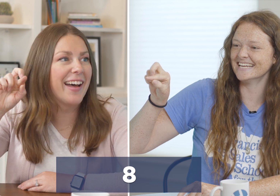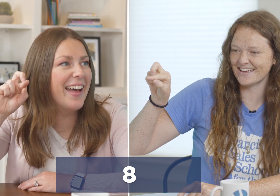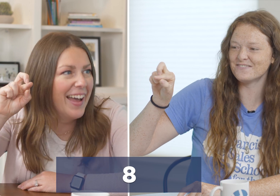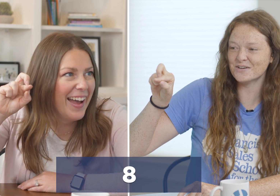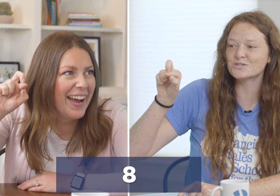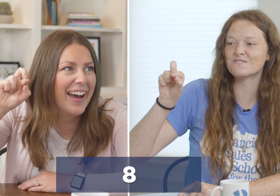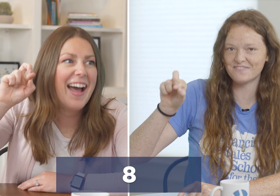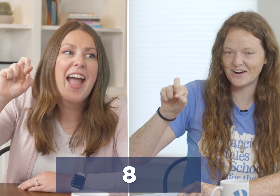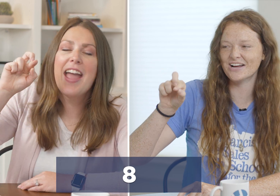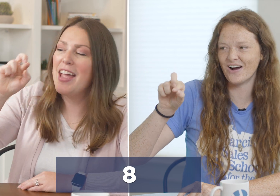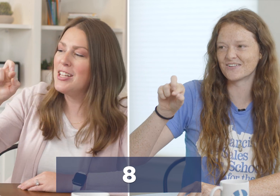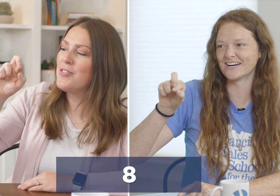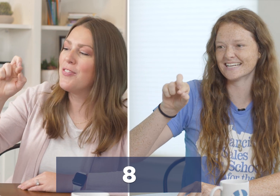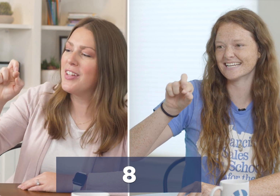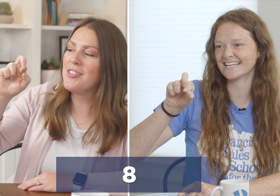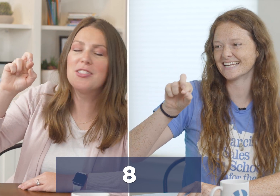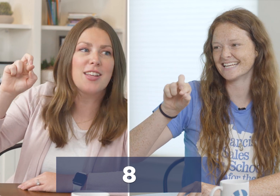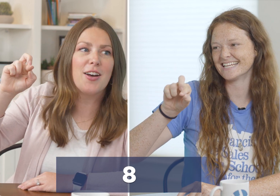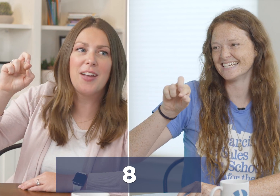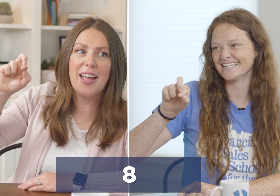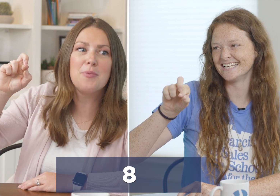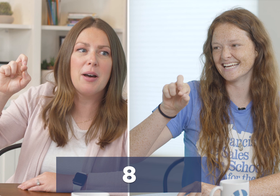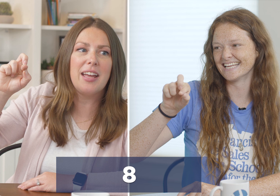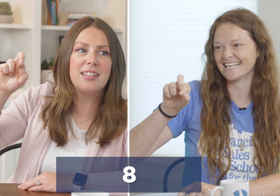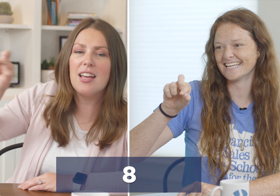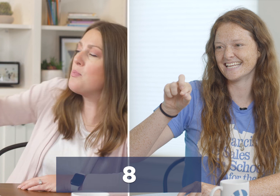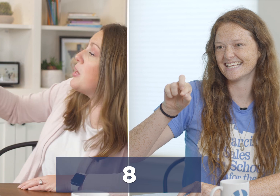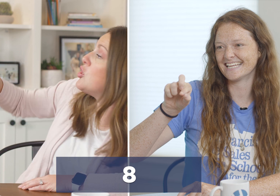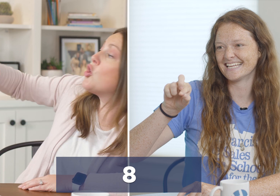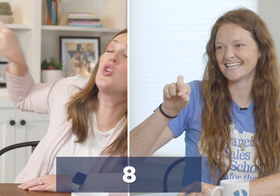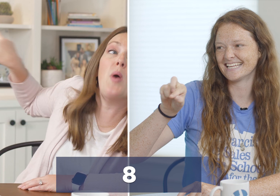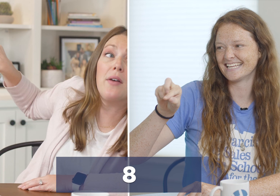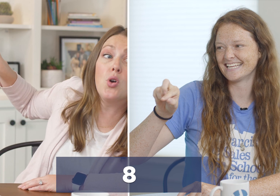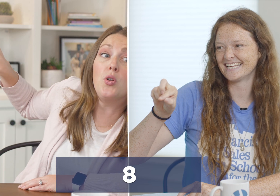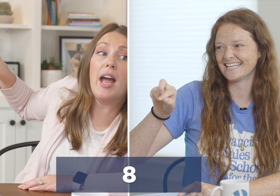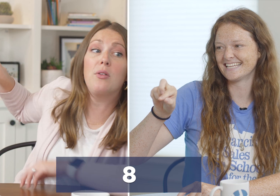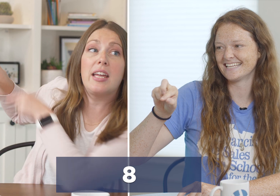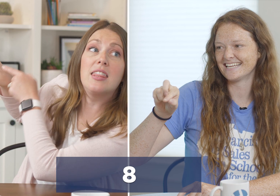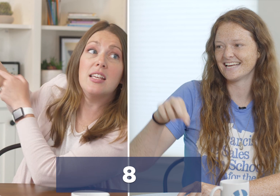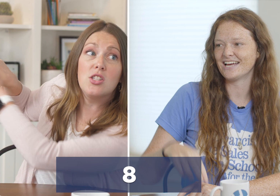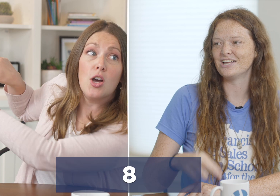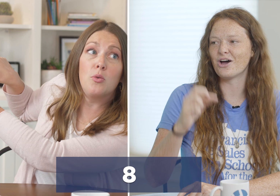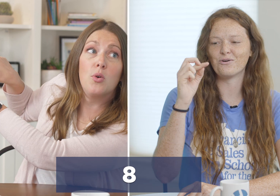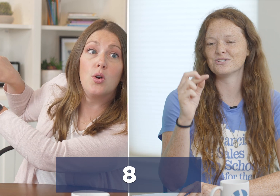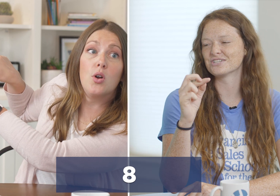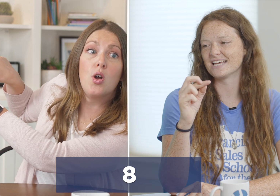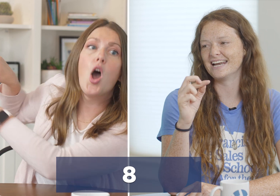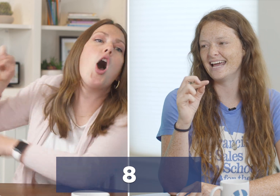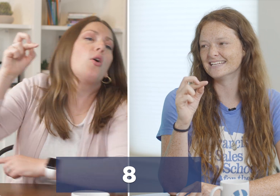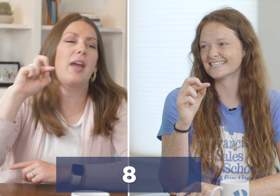It feels very awkward, it feels okay but it so you have to hold it out like this though. No you just sign. Okay.